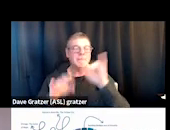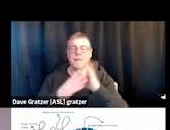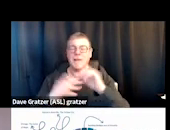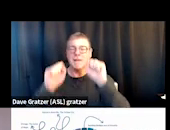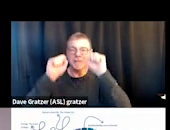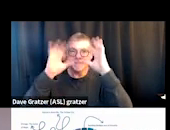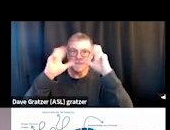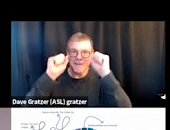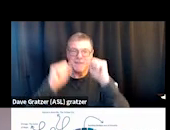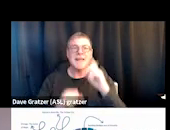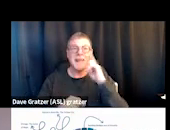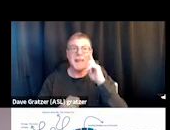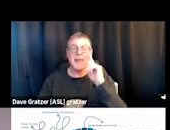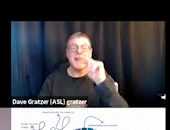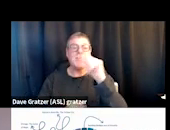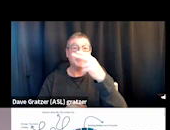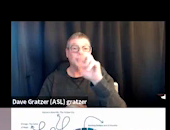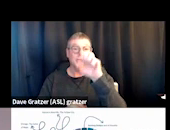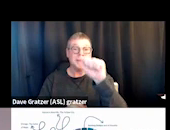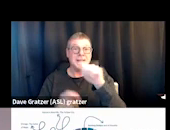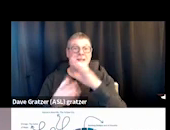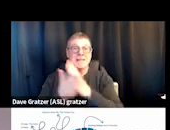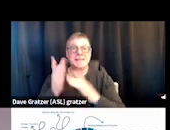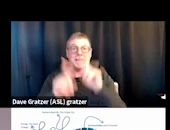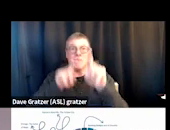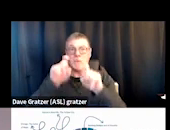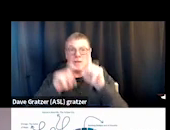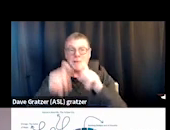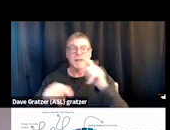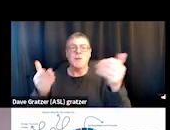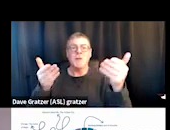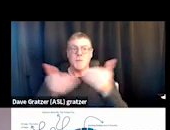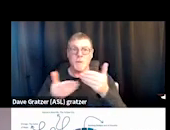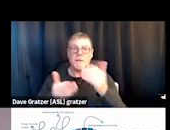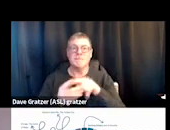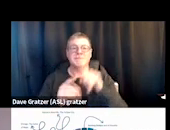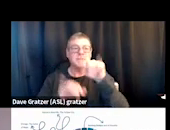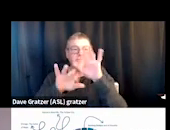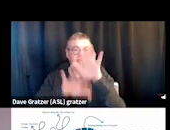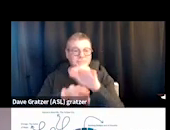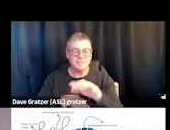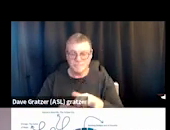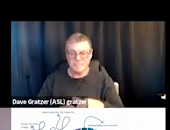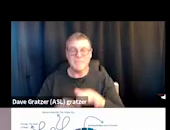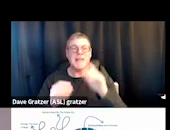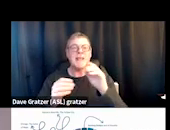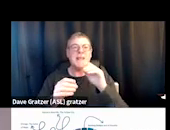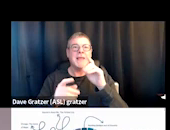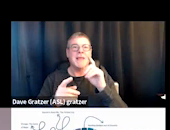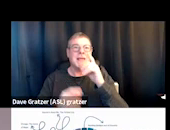I think Theresa's gonna facilitate some questions. And we welcome you all to put any questions into the chat.